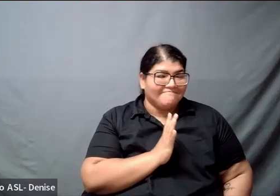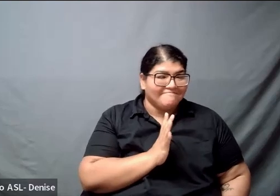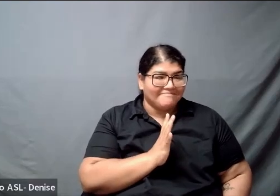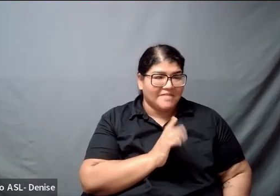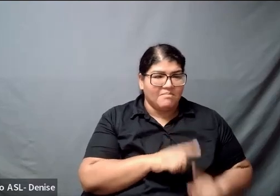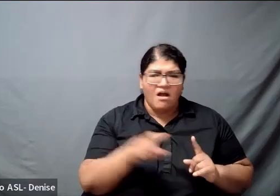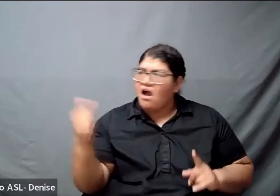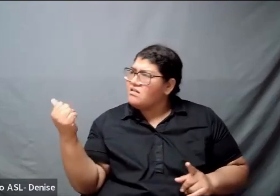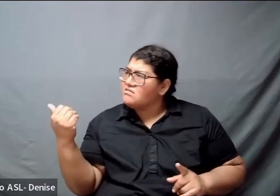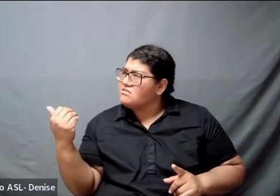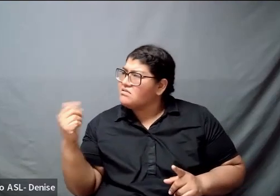And they also like glitter ice cream.